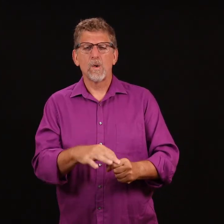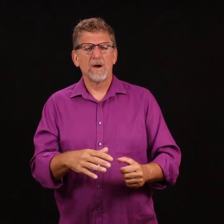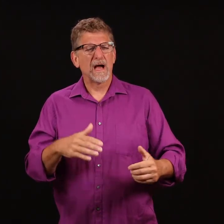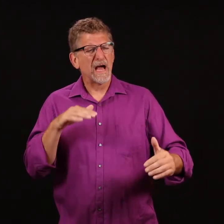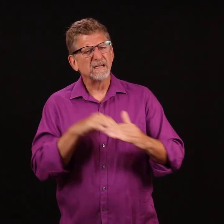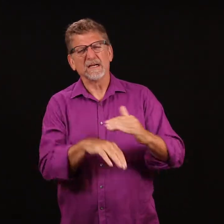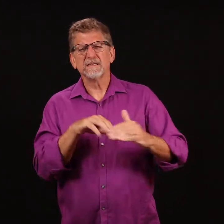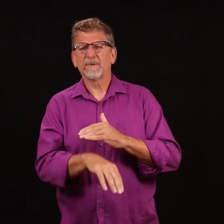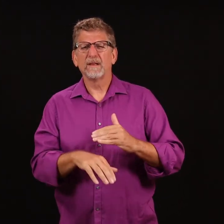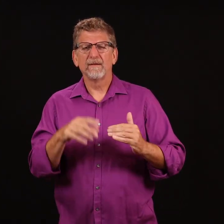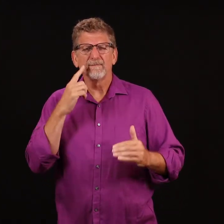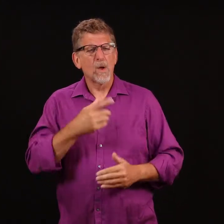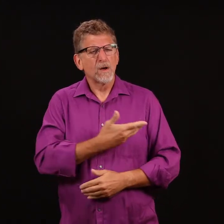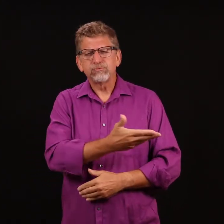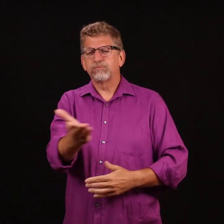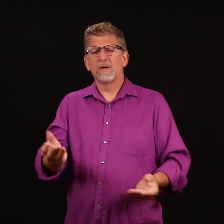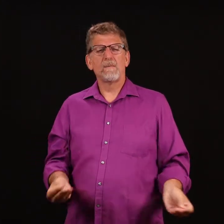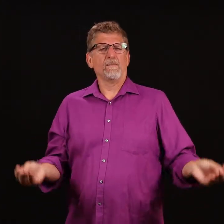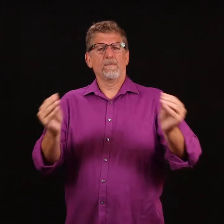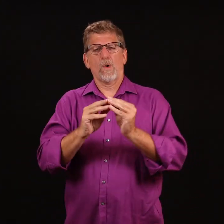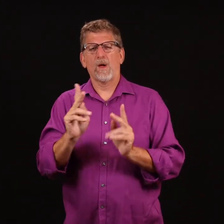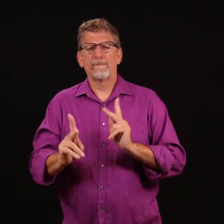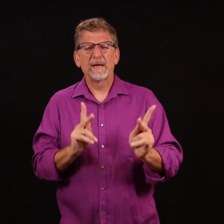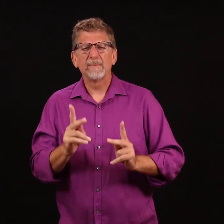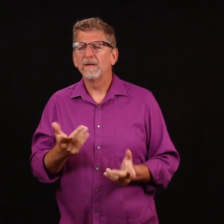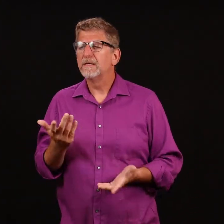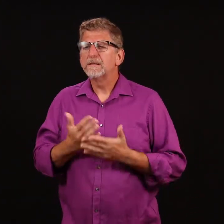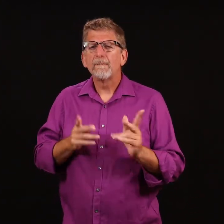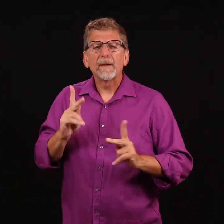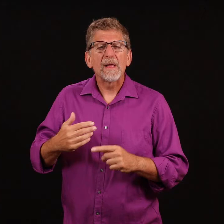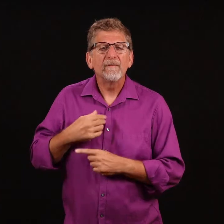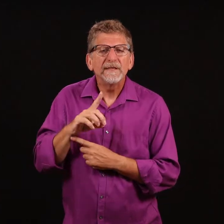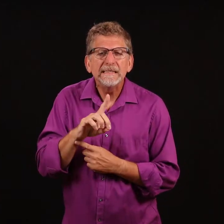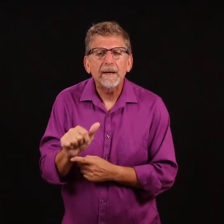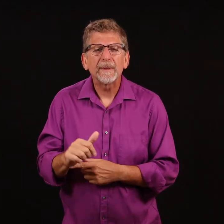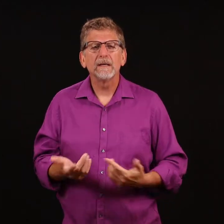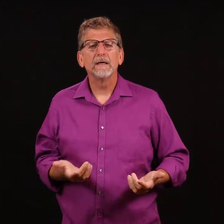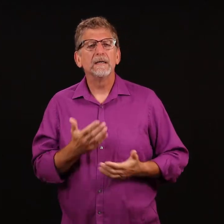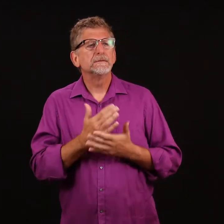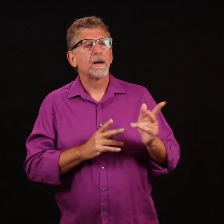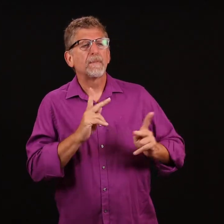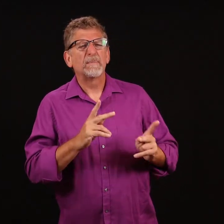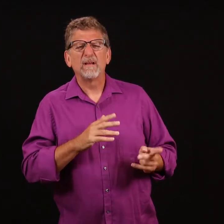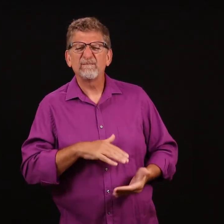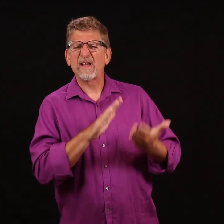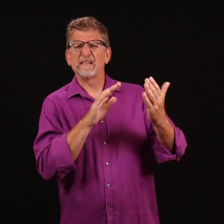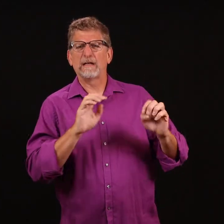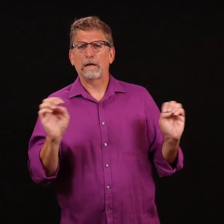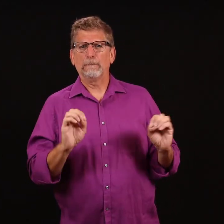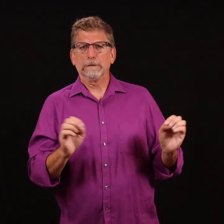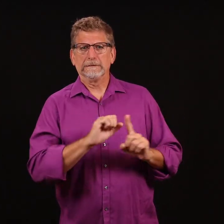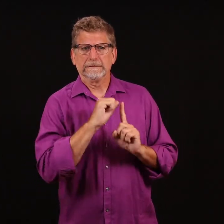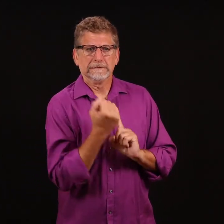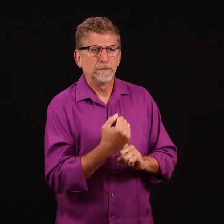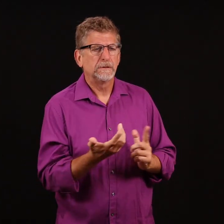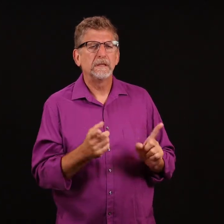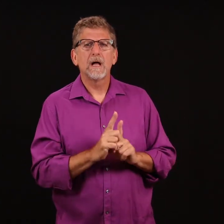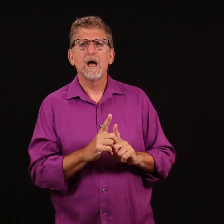that way everyone has access to vote. Some people may have a disability, some people may be faced with an emergency situation,